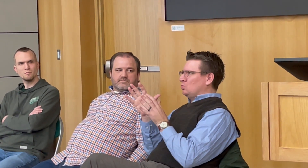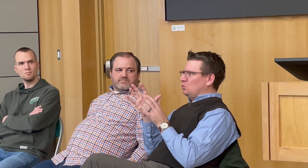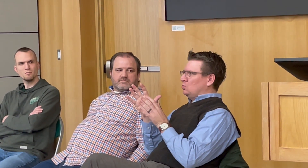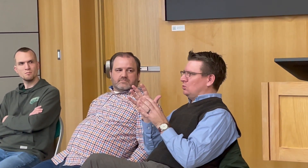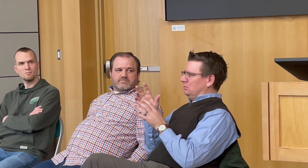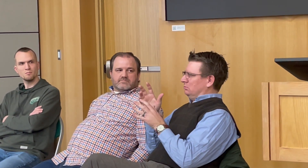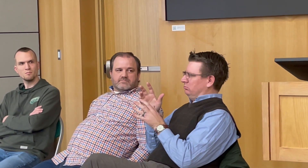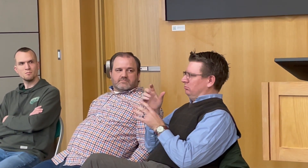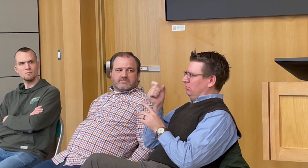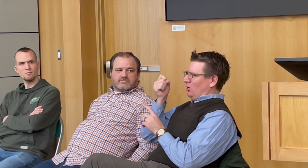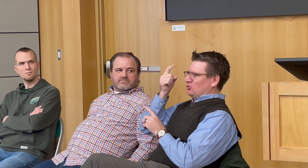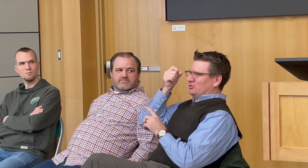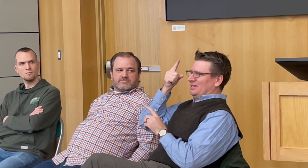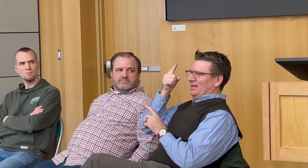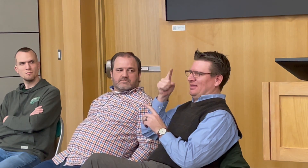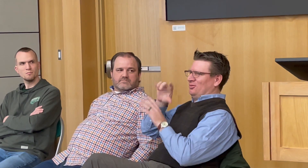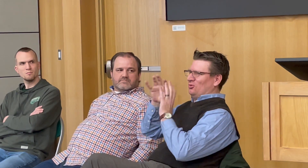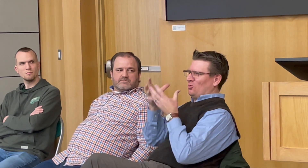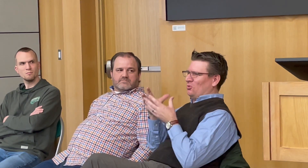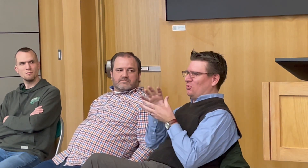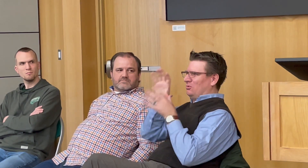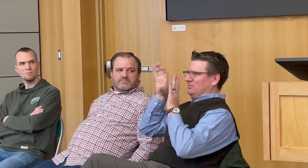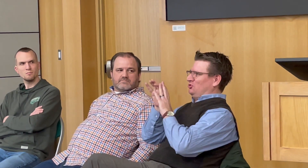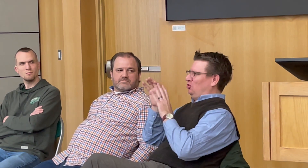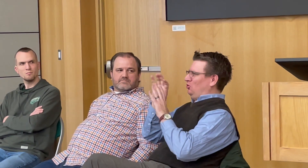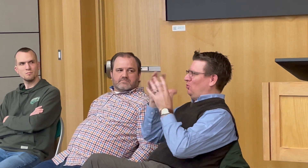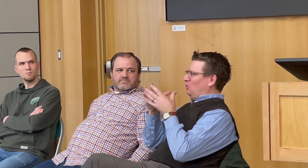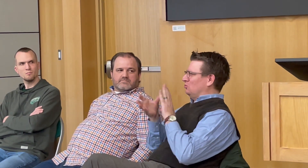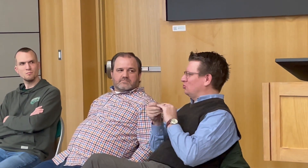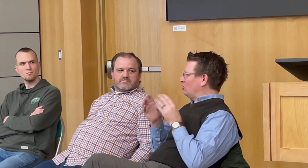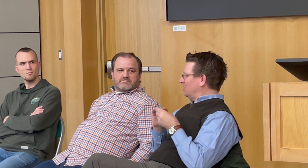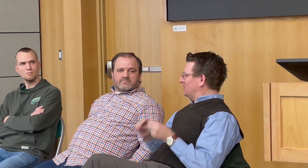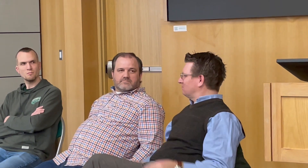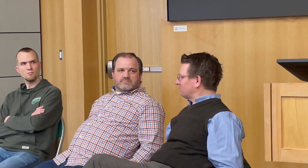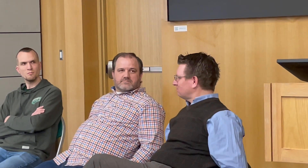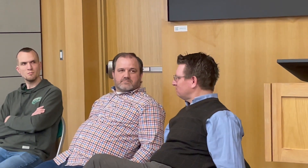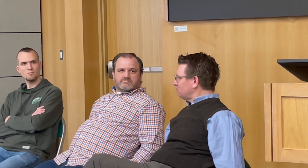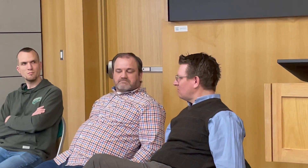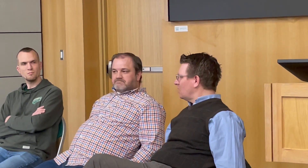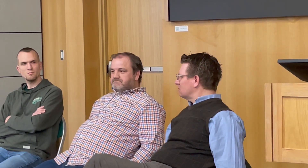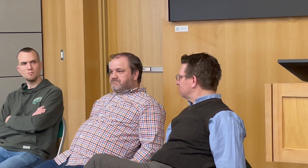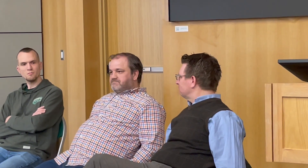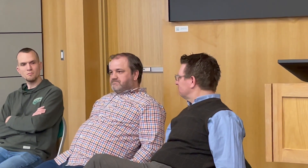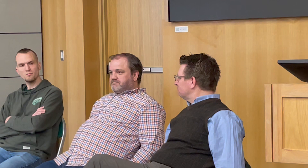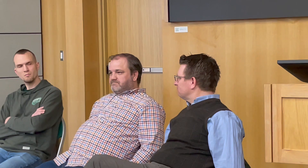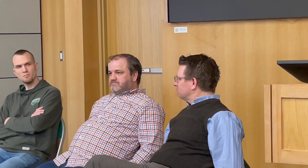rced it's hard to understand the world and and what's really going on behind the